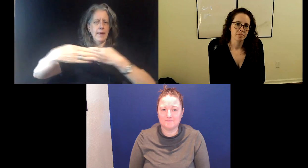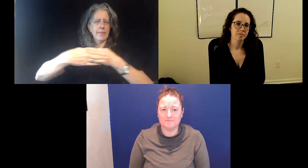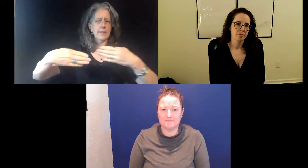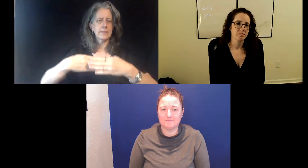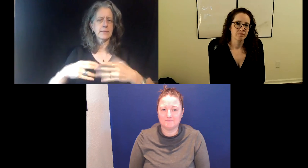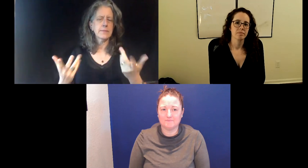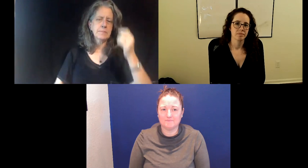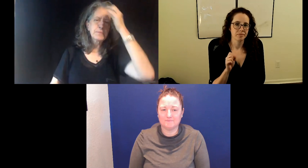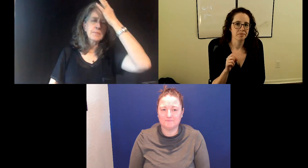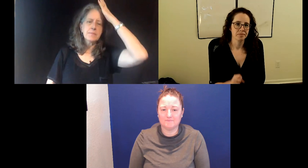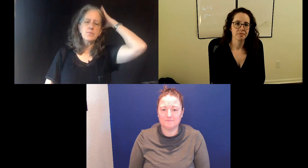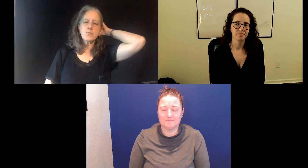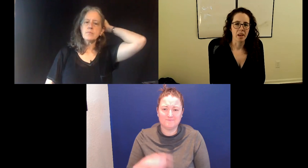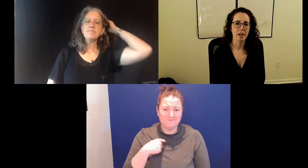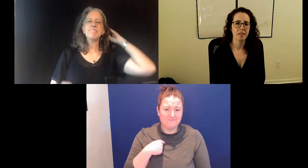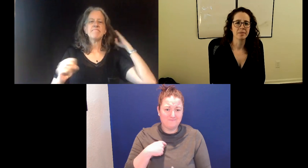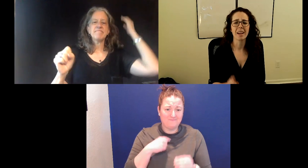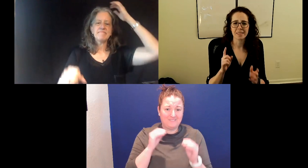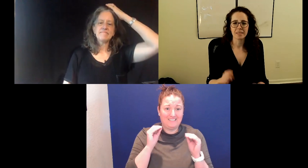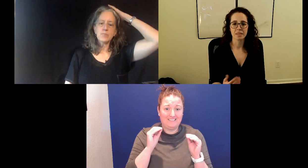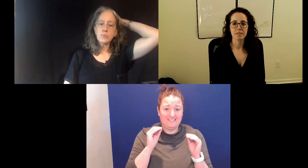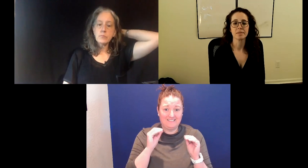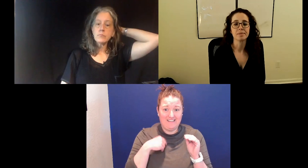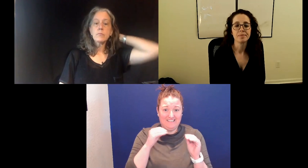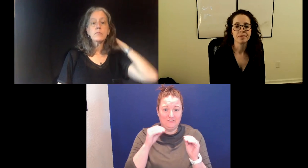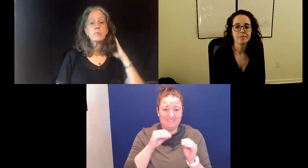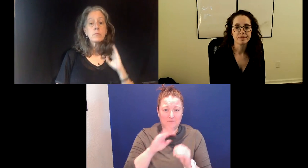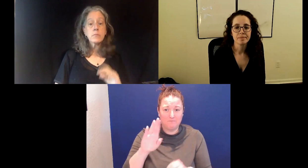so they and and so they can work through those different windows with you